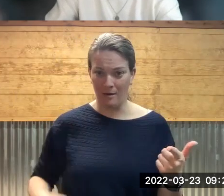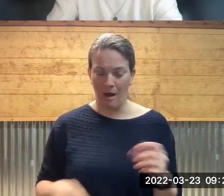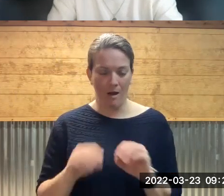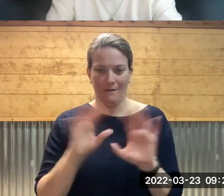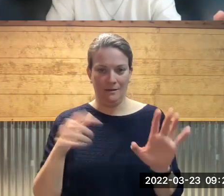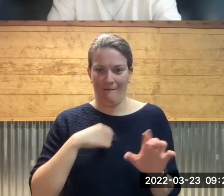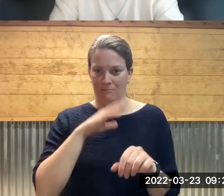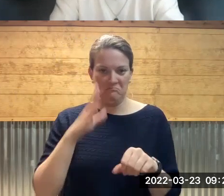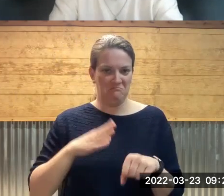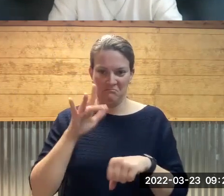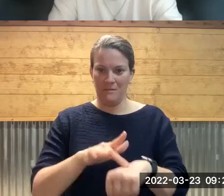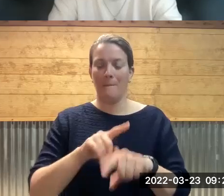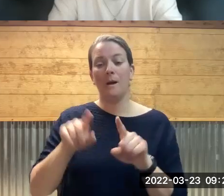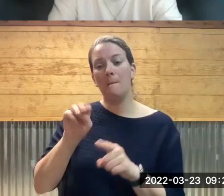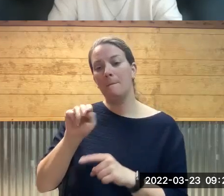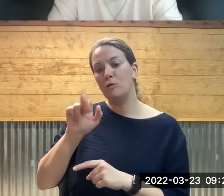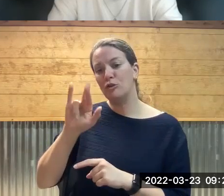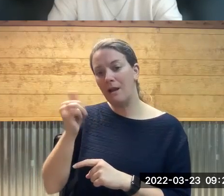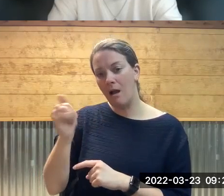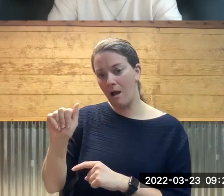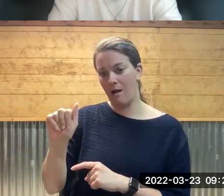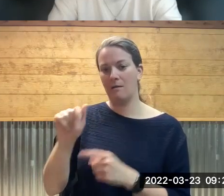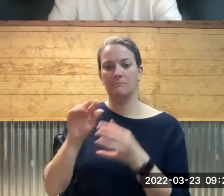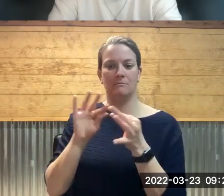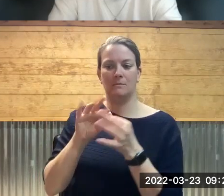But Maria was speaking about how our it Croatia, is very diverse.